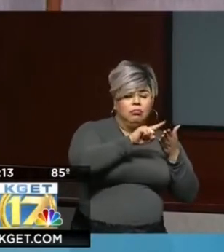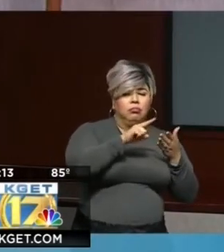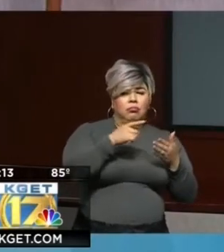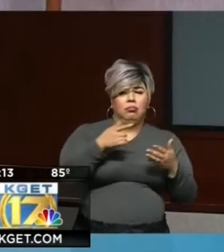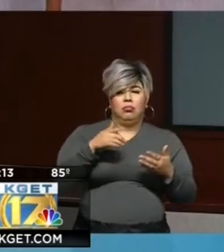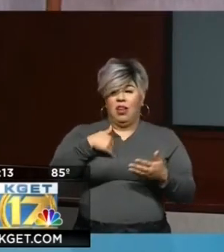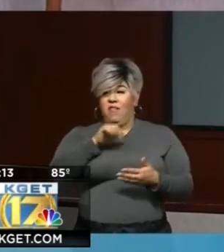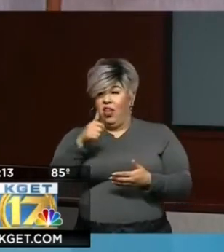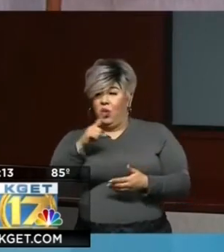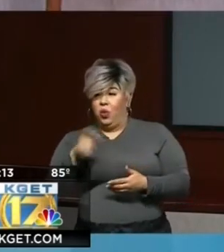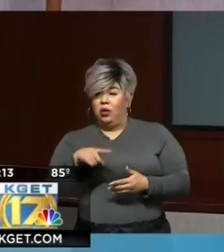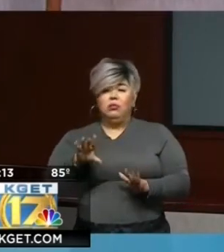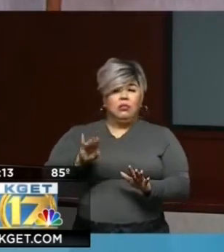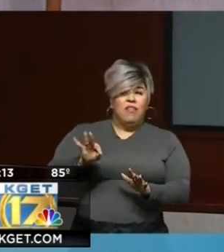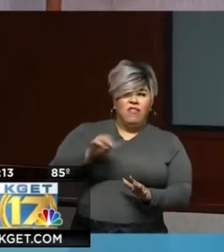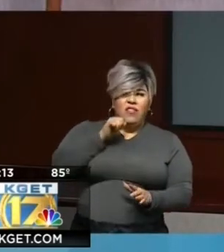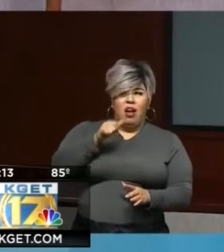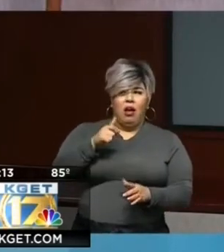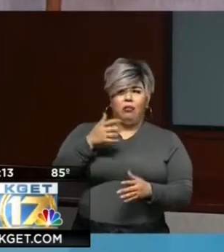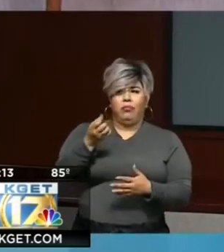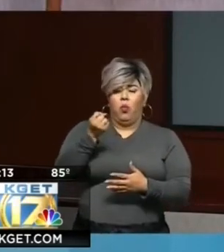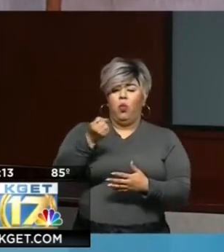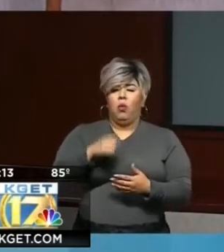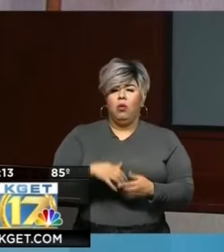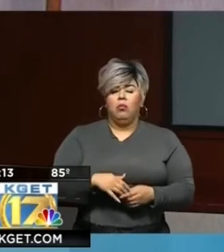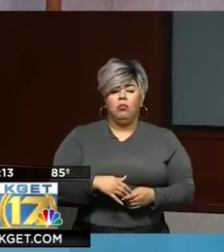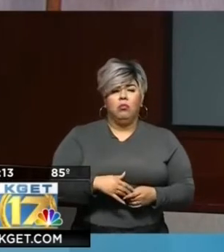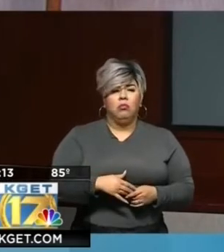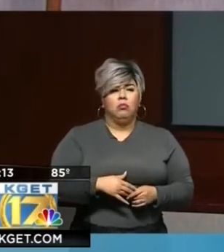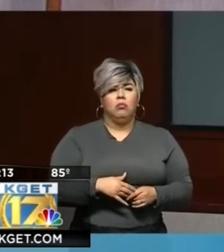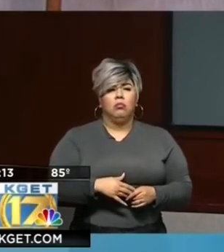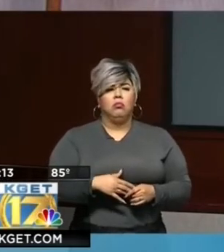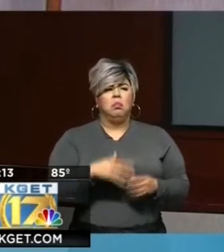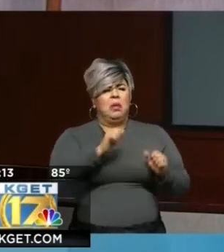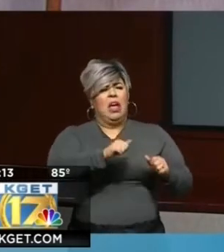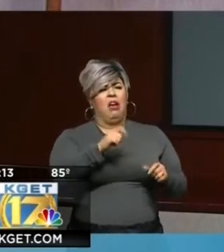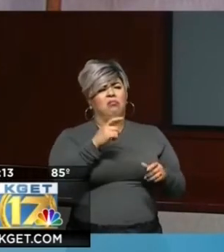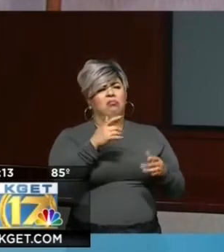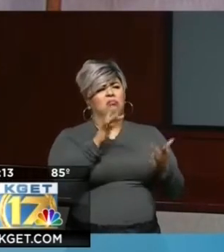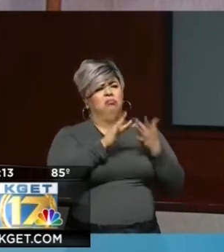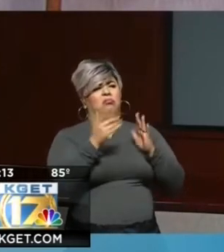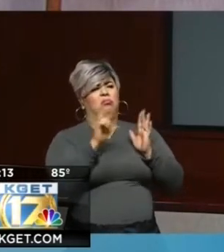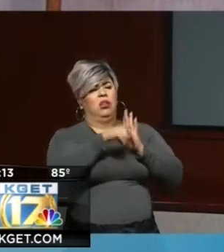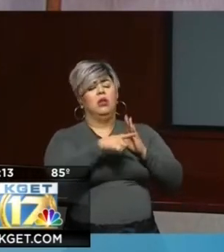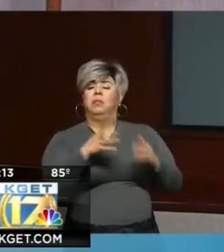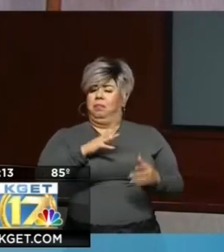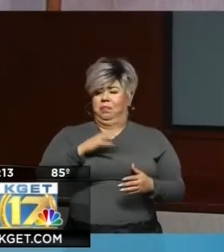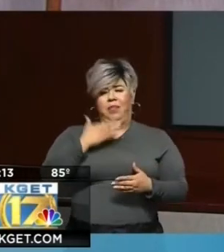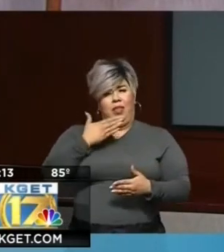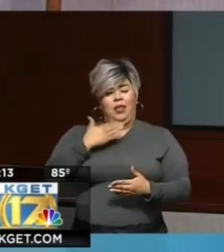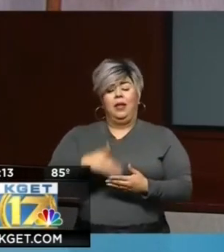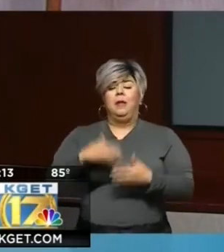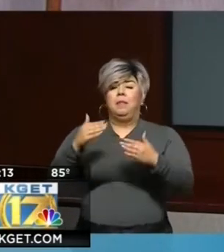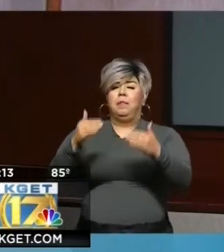ELIZABETH, DO YOU HAVE ANY OTHER QUESTIONS THAT WE CAN GO TO WHY WE FIND THE DATA ON THAT ONE? IF NOT WE CAN GO TO THE NEXT